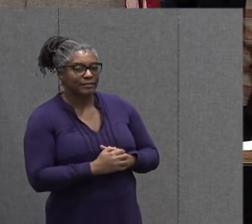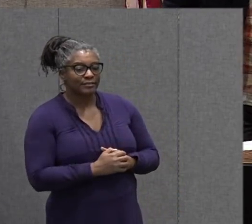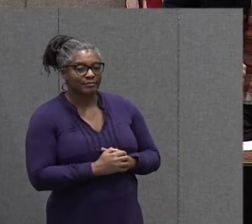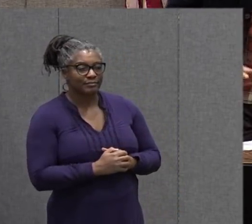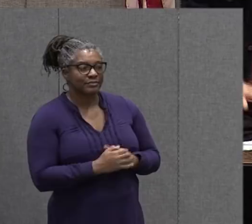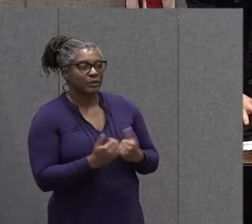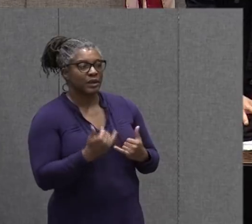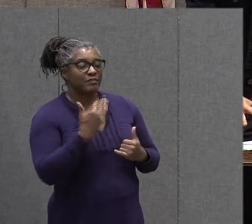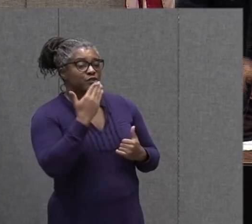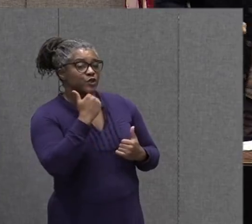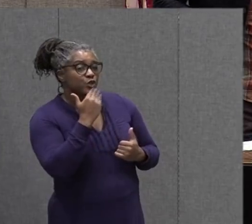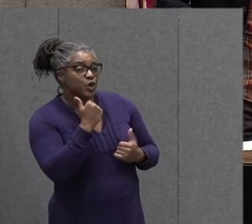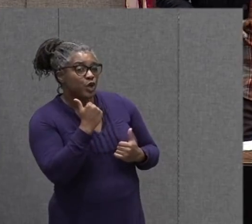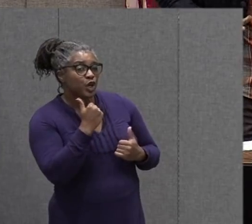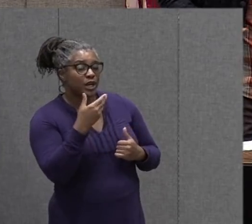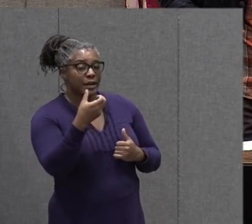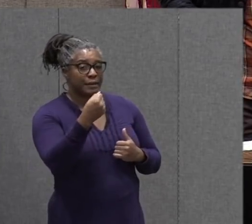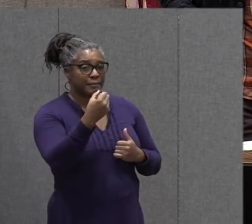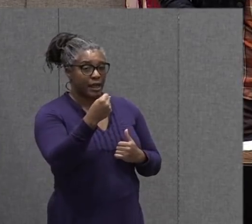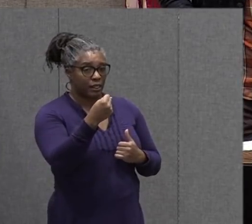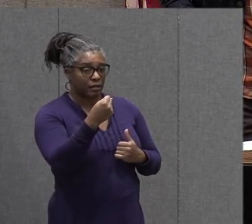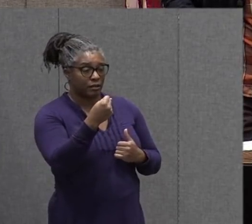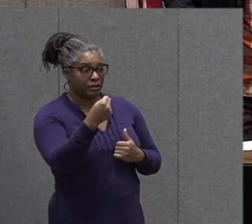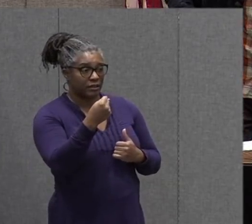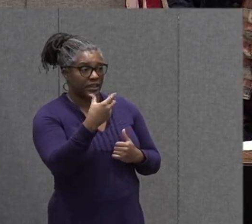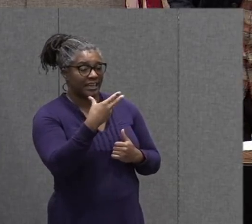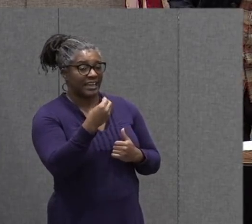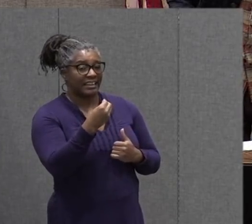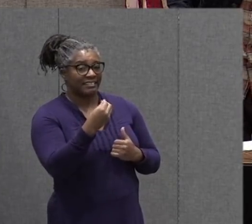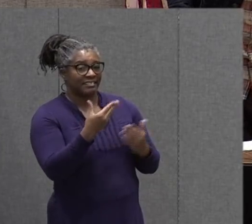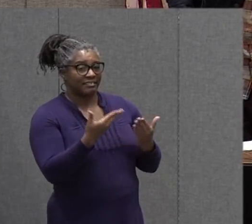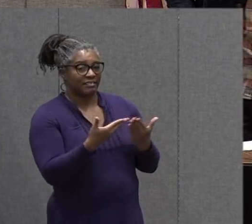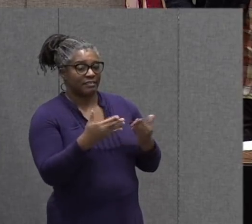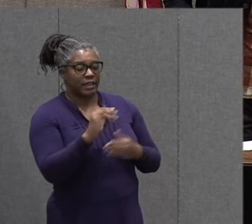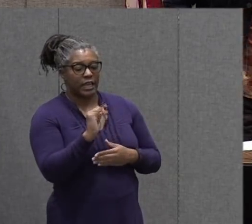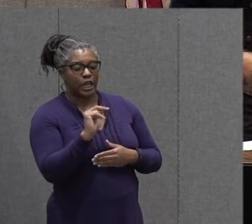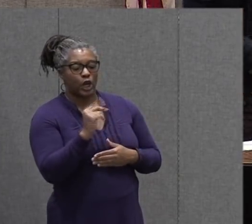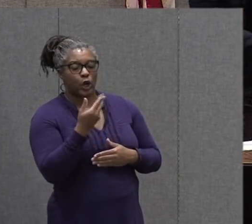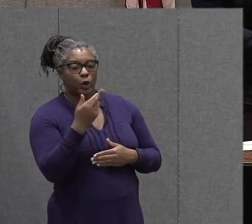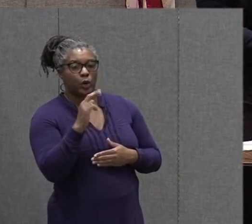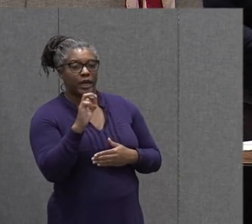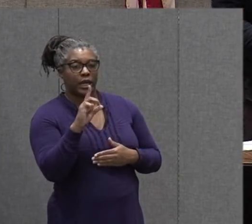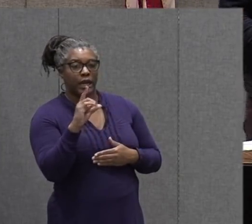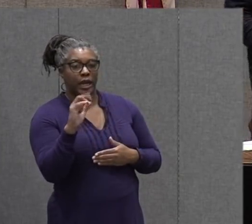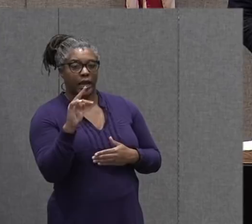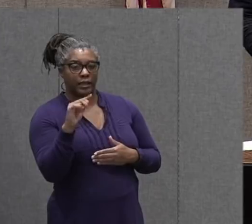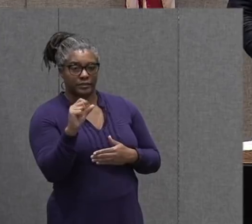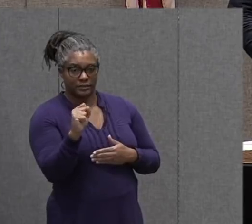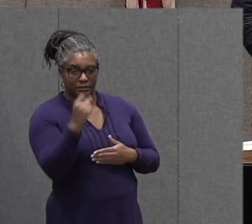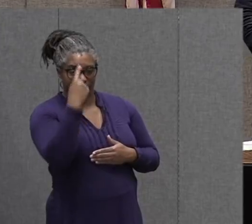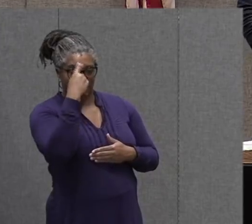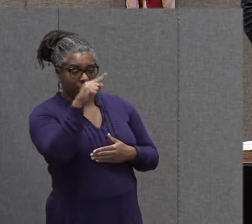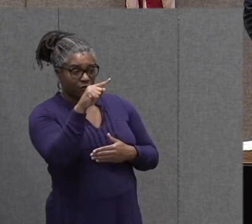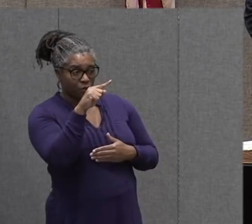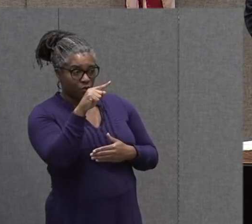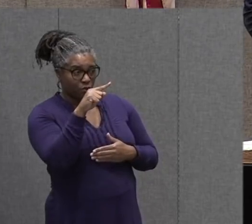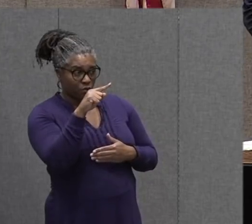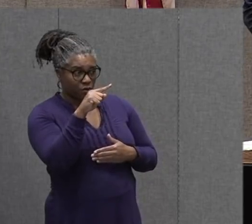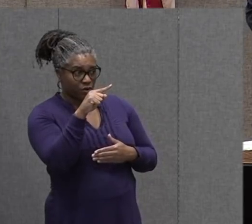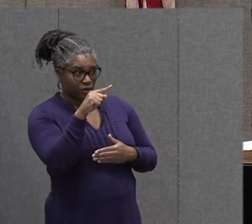and then we also have the ingredients to make the cheesecake part. [Mr. R] Yeah. - [Miss Garcia] So, all three, can go straight into the bowl. [Mr. R.] This is one of them.